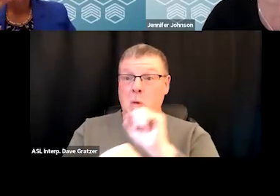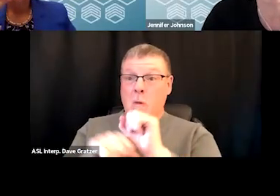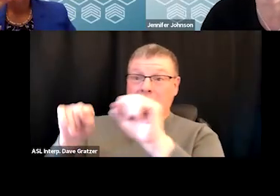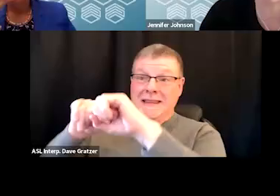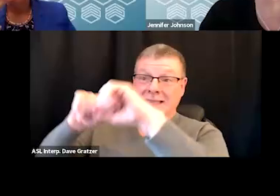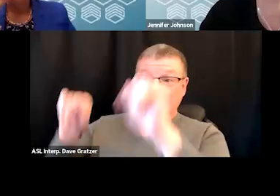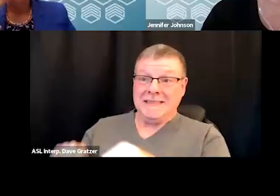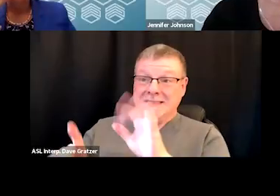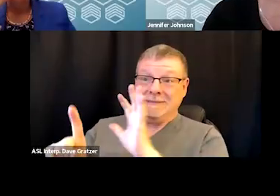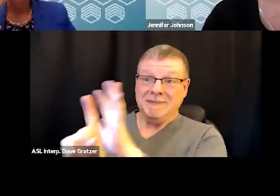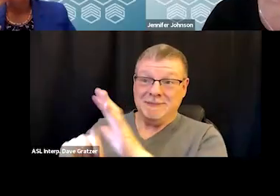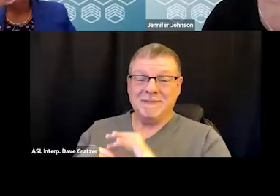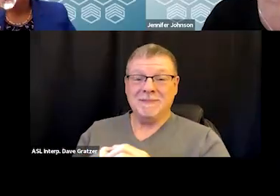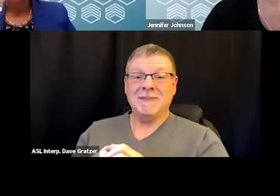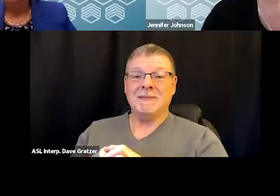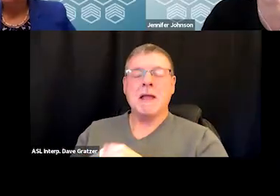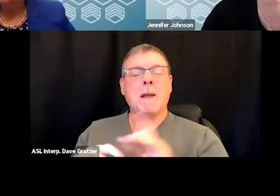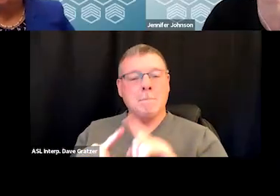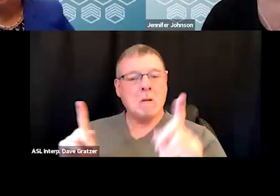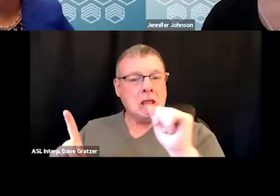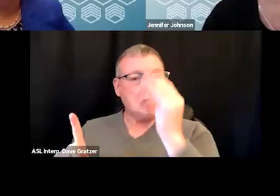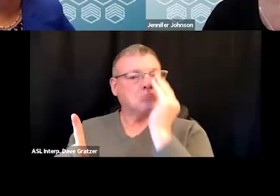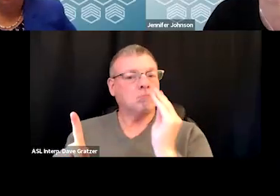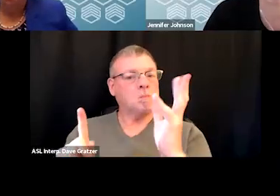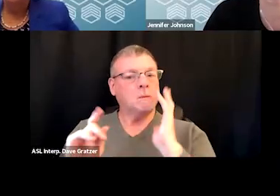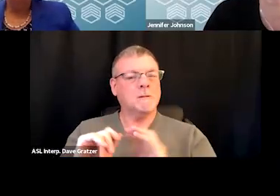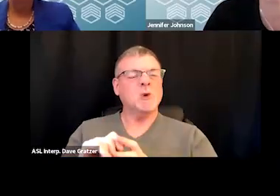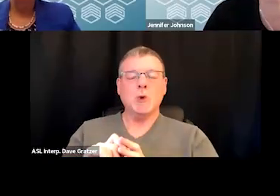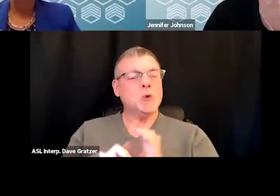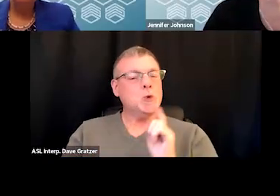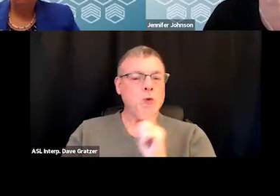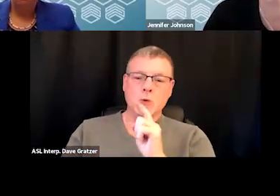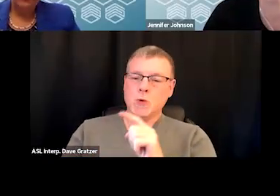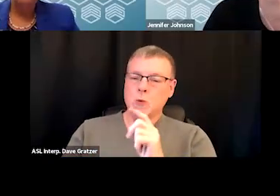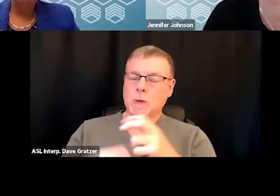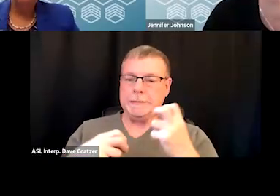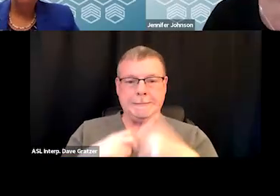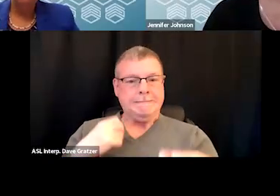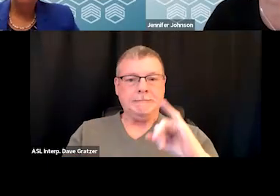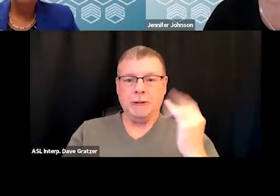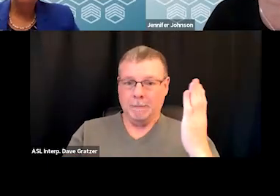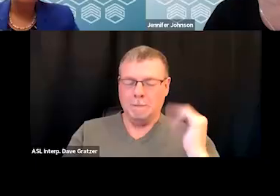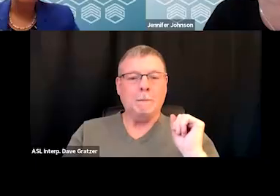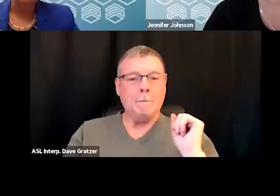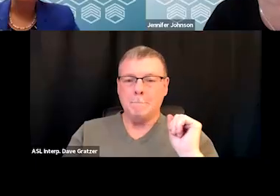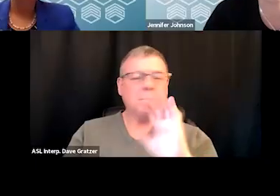that we are able to say and acknowledge this is a hard job. We shouldn't be afraid to say that.